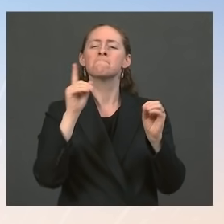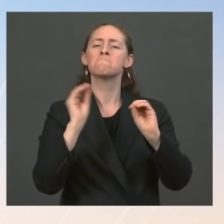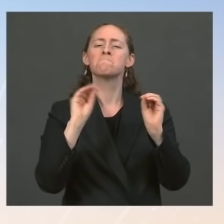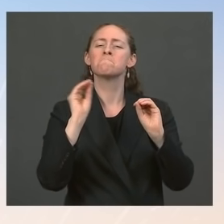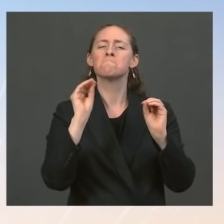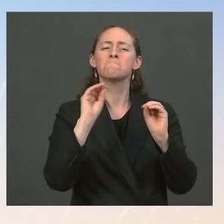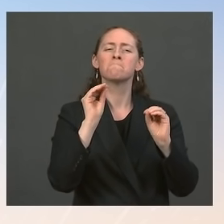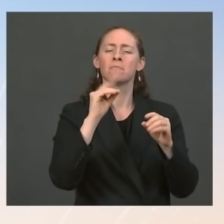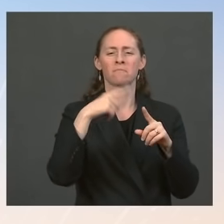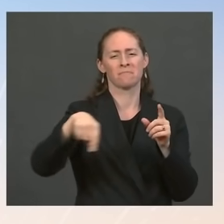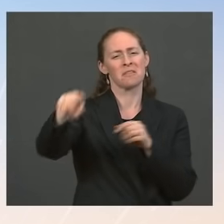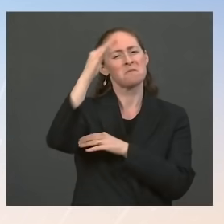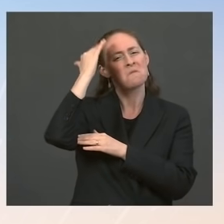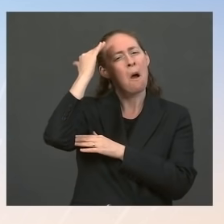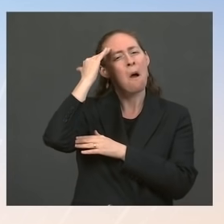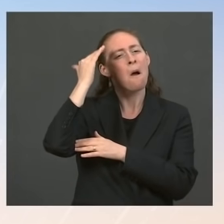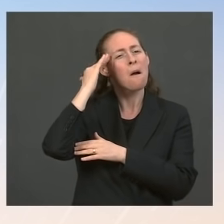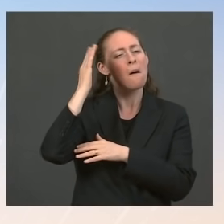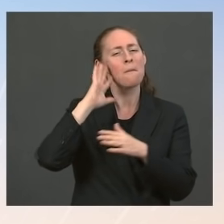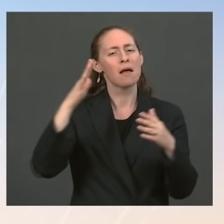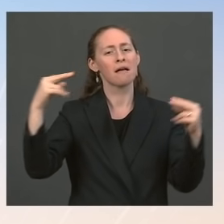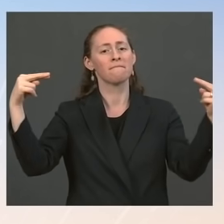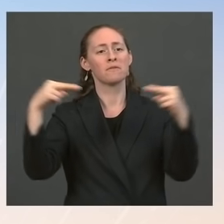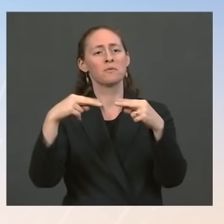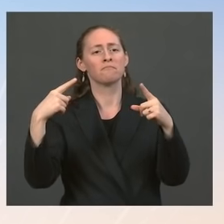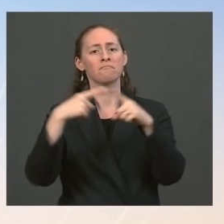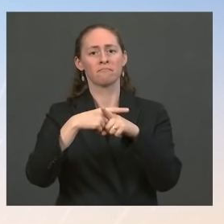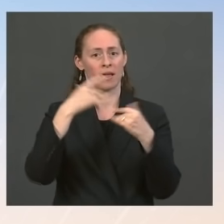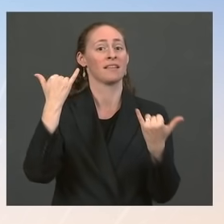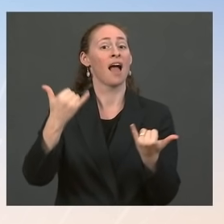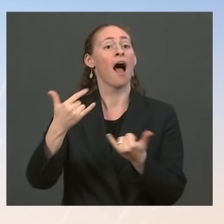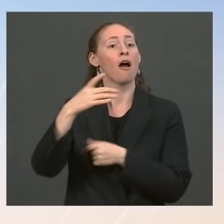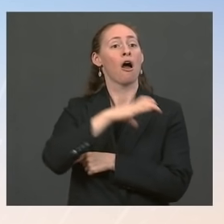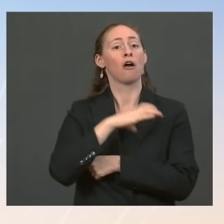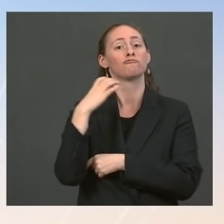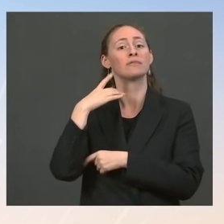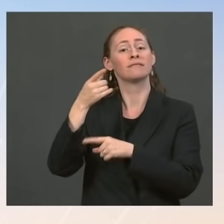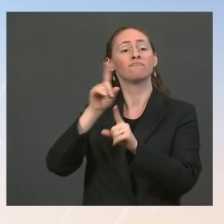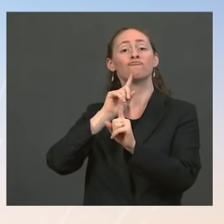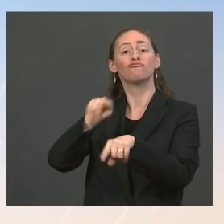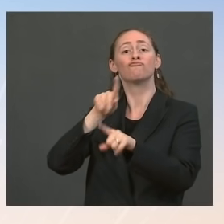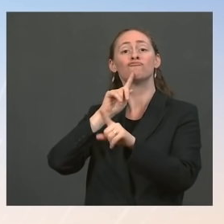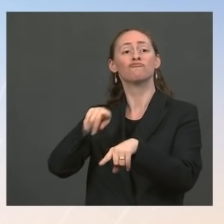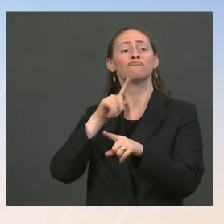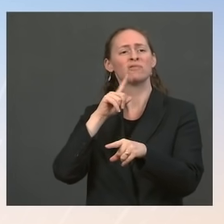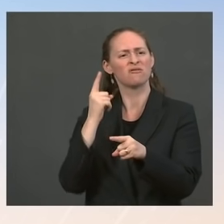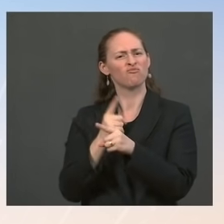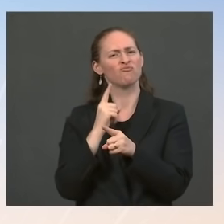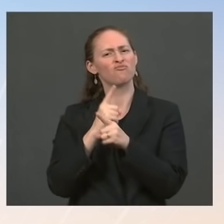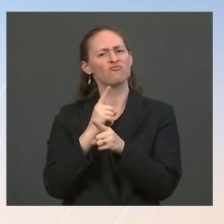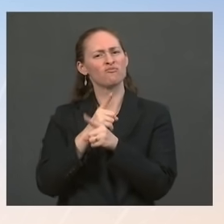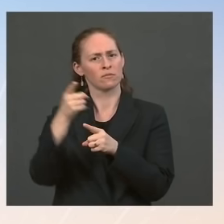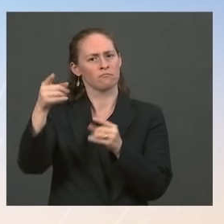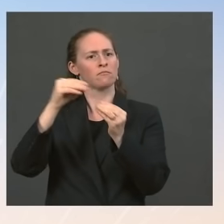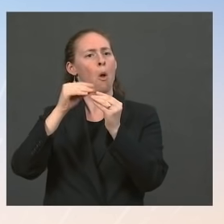Obviously, they're testifying before Congress today. They're answering questions accurately. They're providing more detail on their advice, as they should.